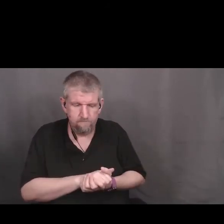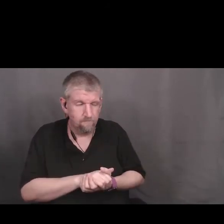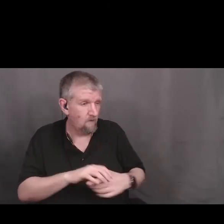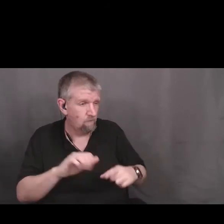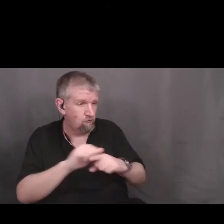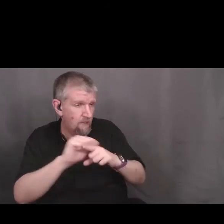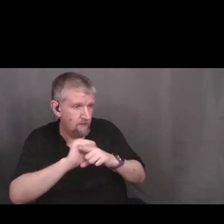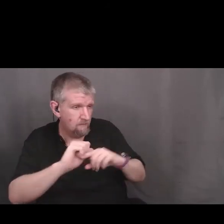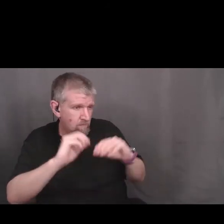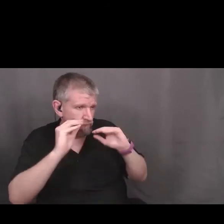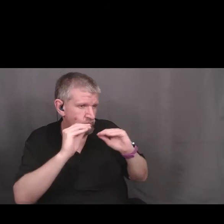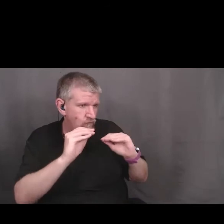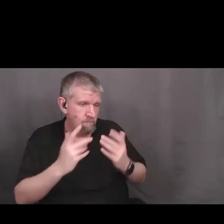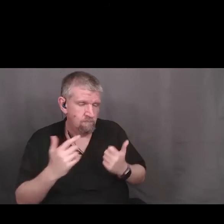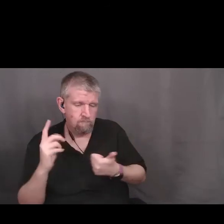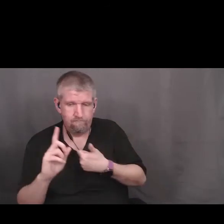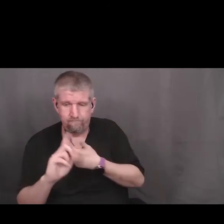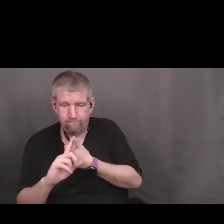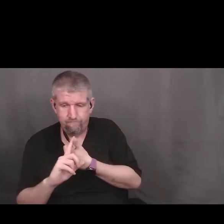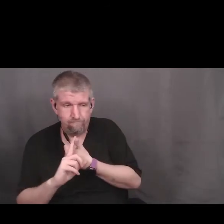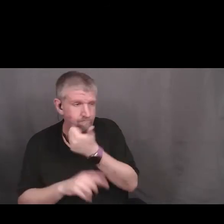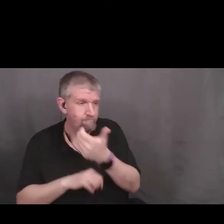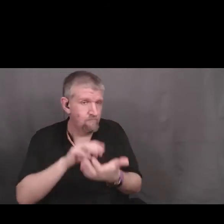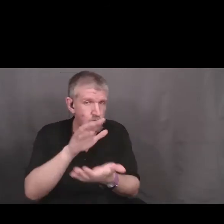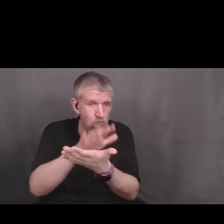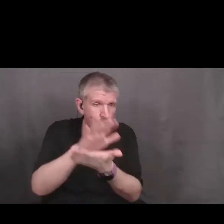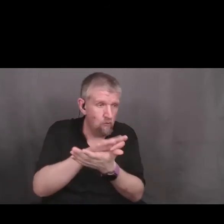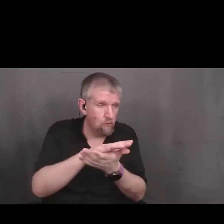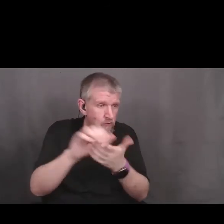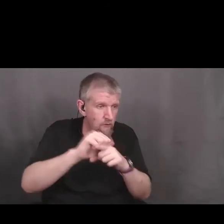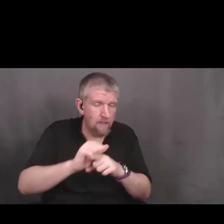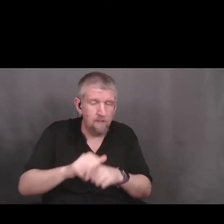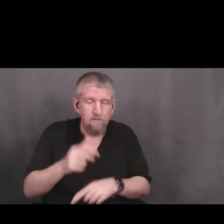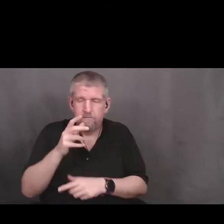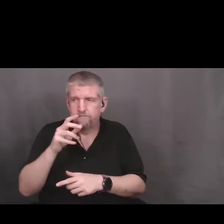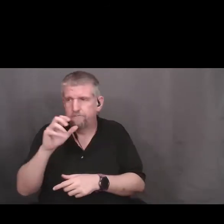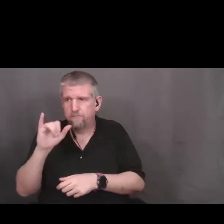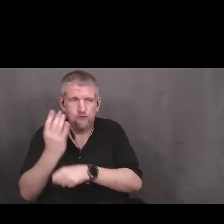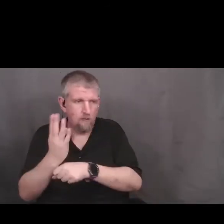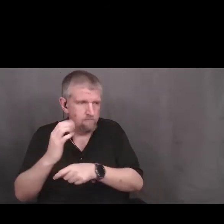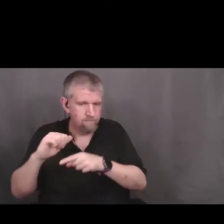which could be in the form of academic training, vocational training, it could be trained